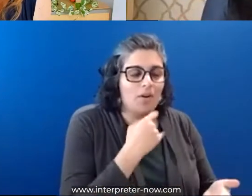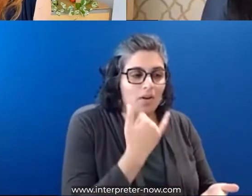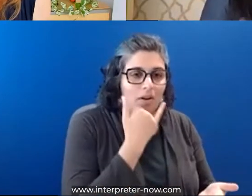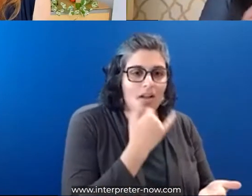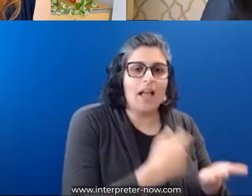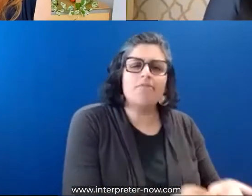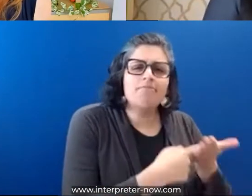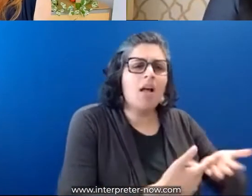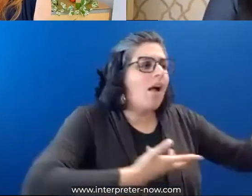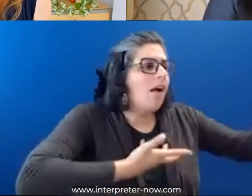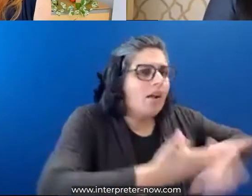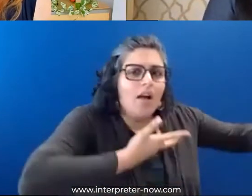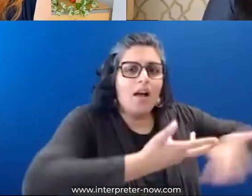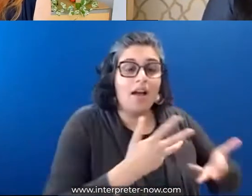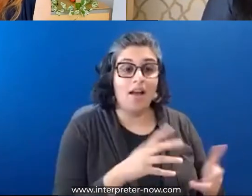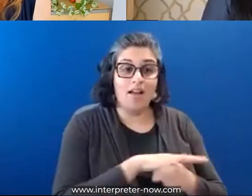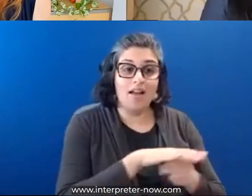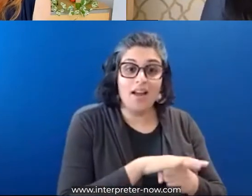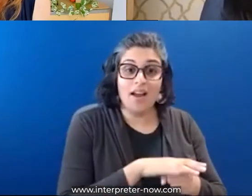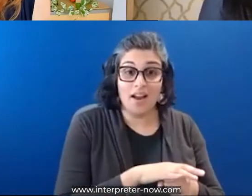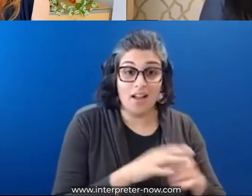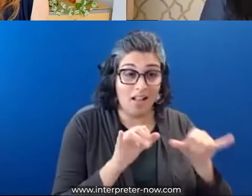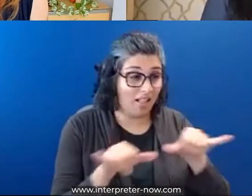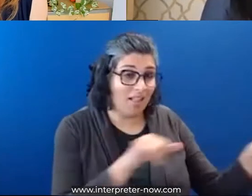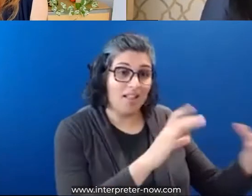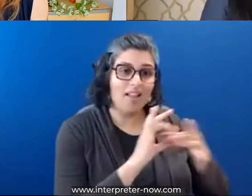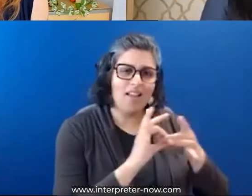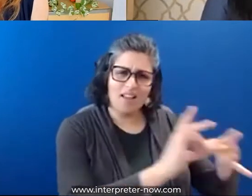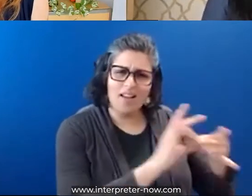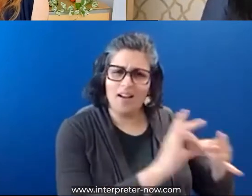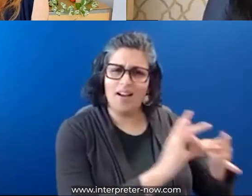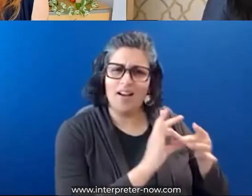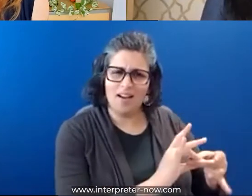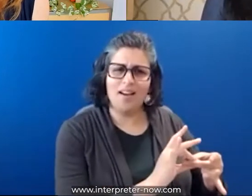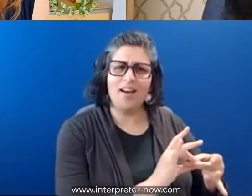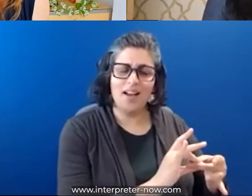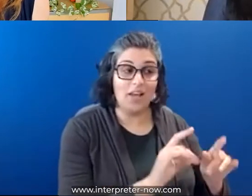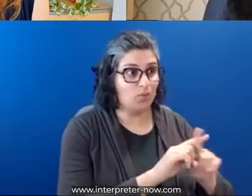where he was passionate about some human rights issues, I was, and I saw things from a little bit of a different perspective.